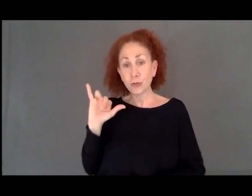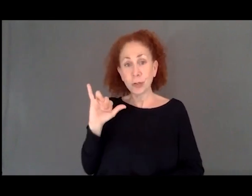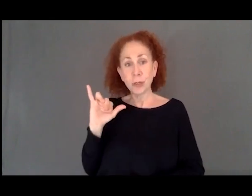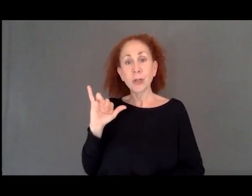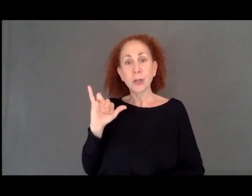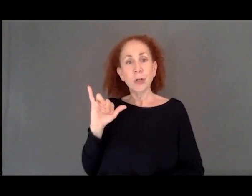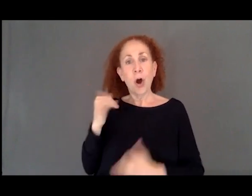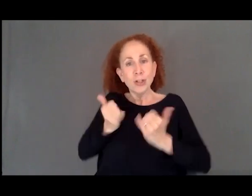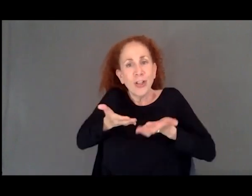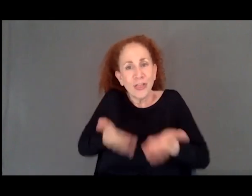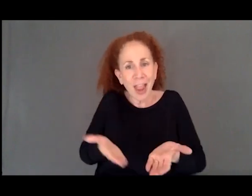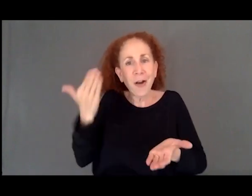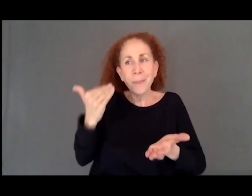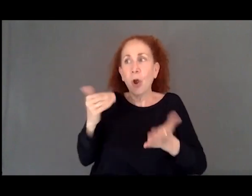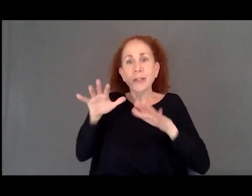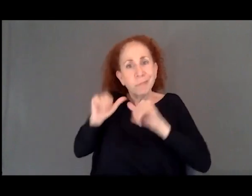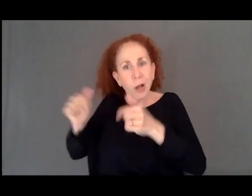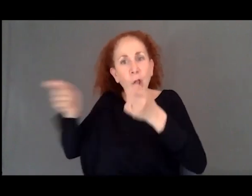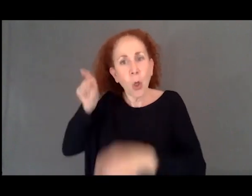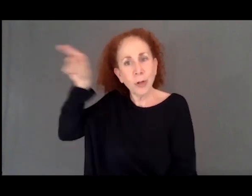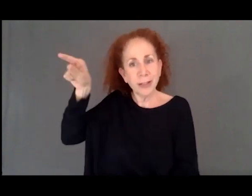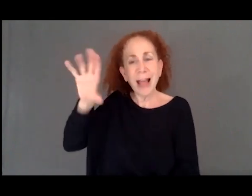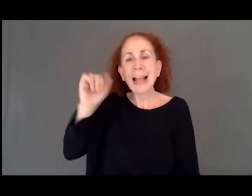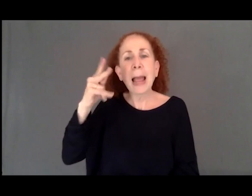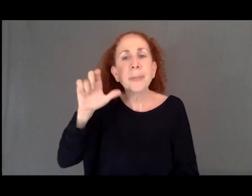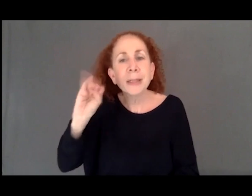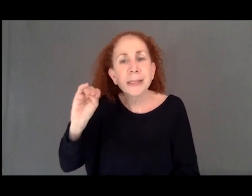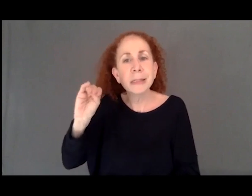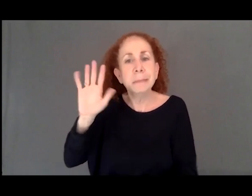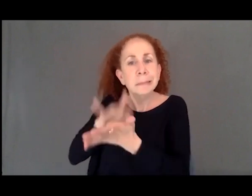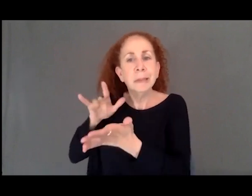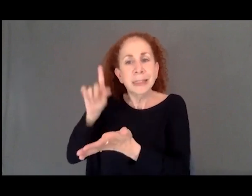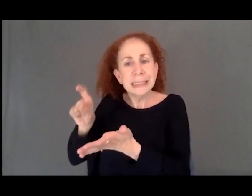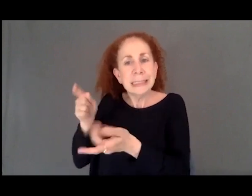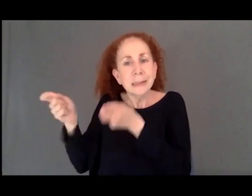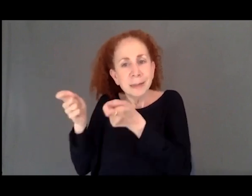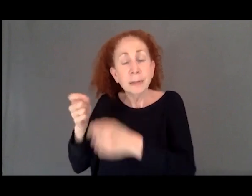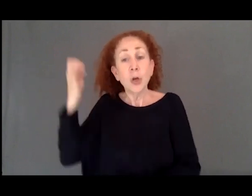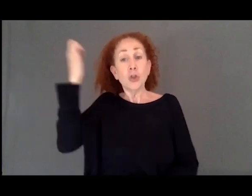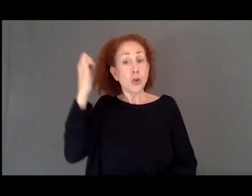are there because of colonialism, because of the needs of capitalism, because of Europe and the United States's